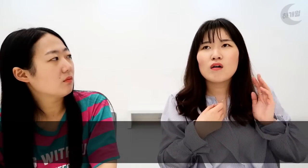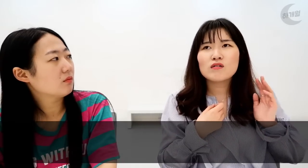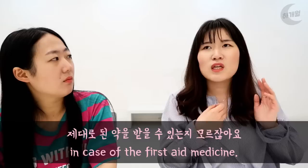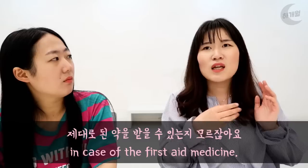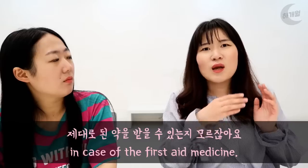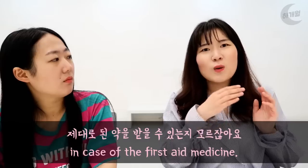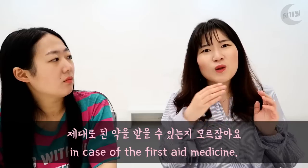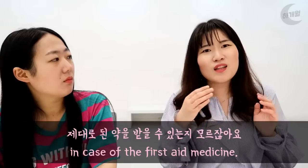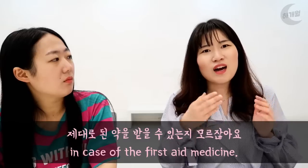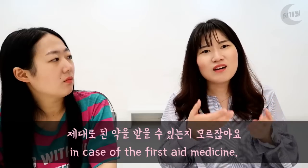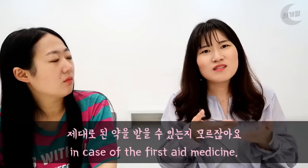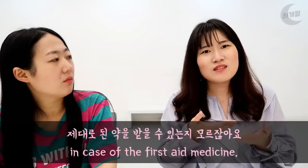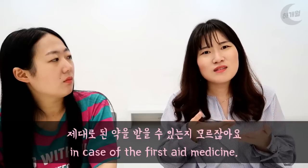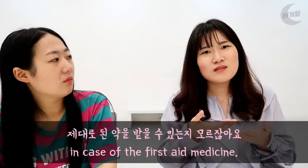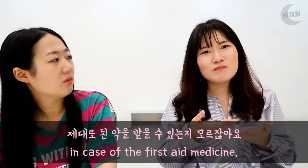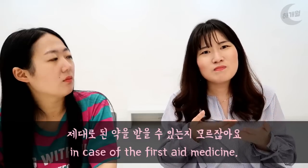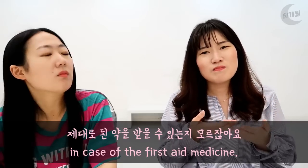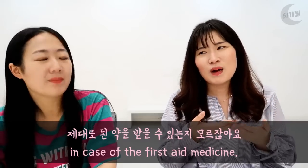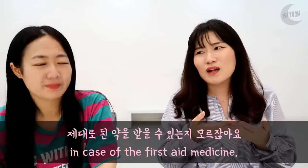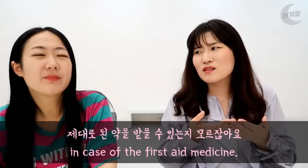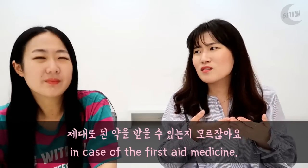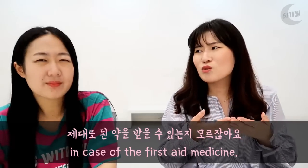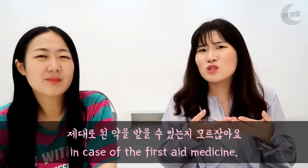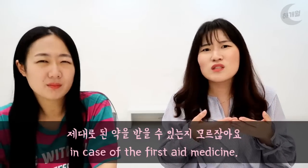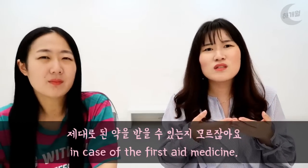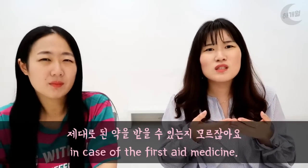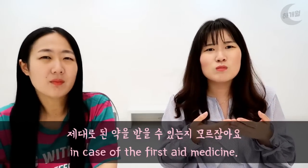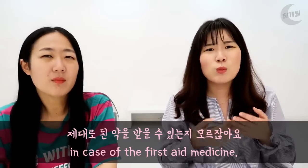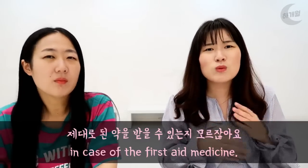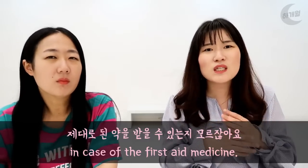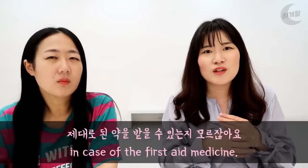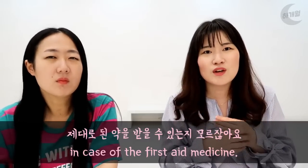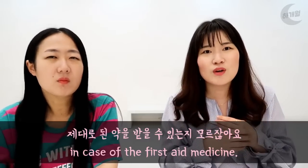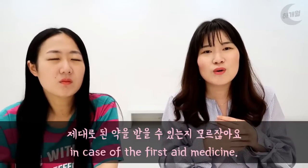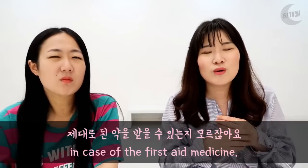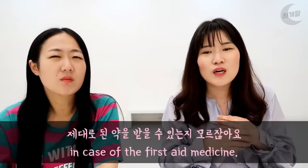in case of the first aid medicine.